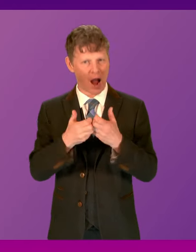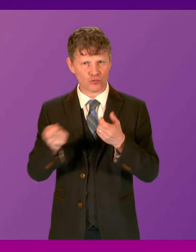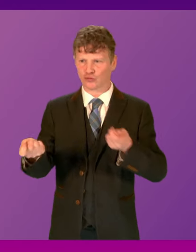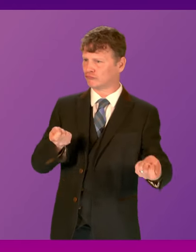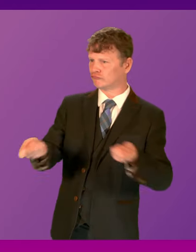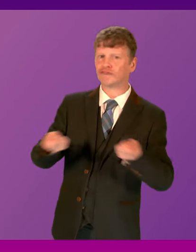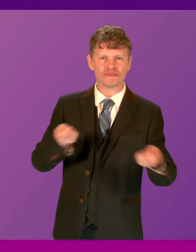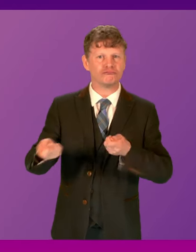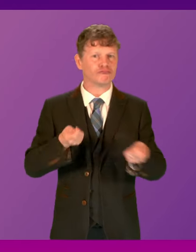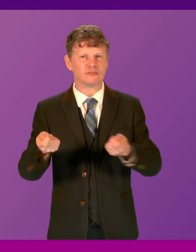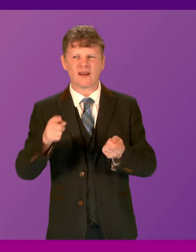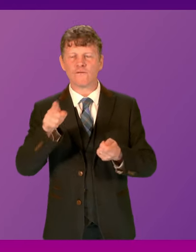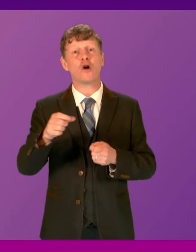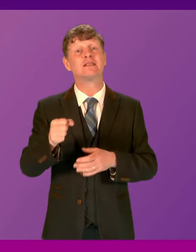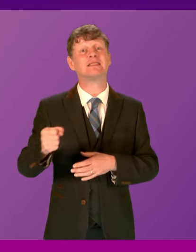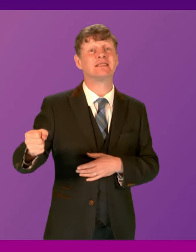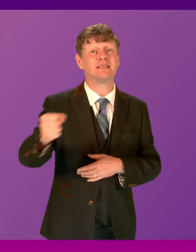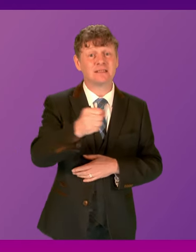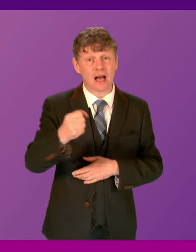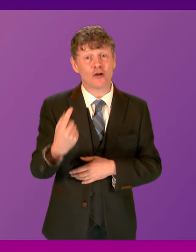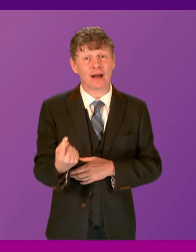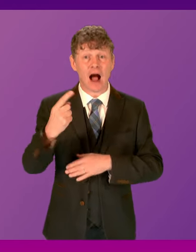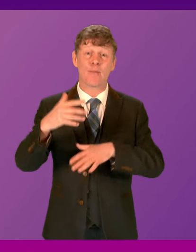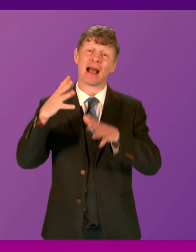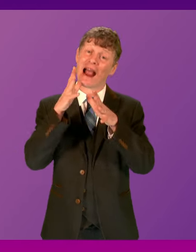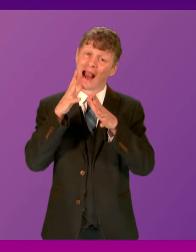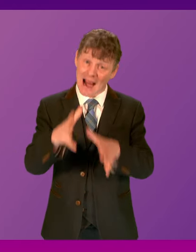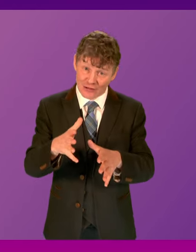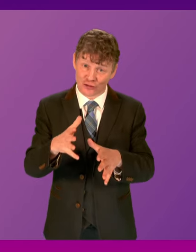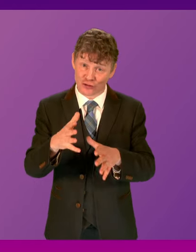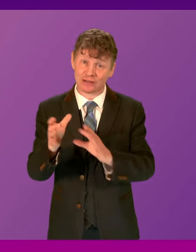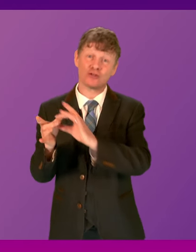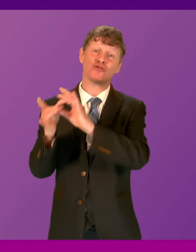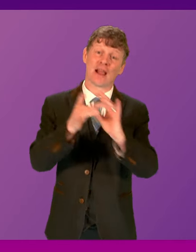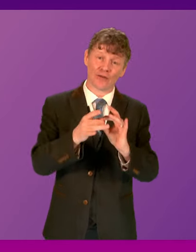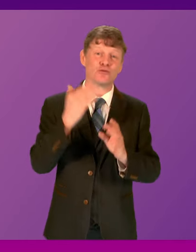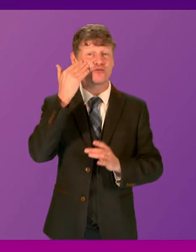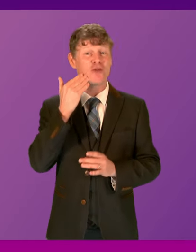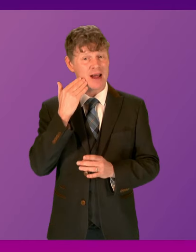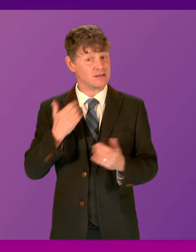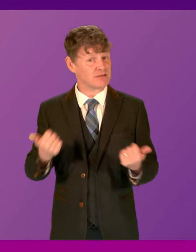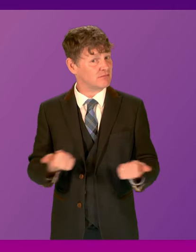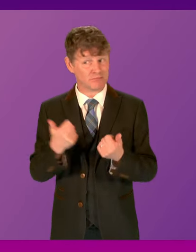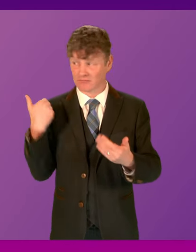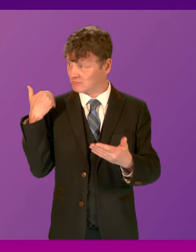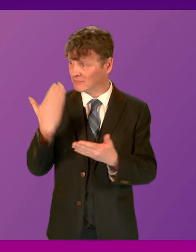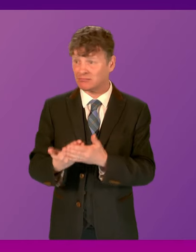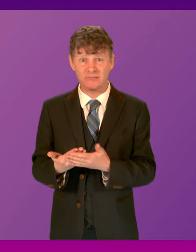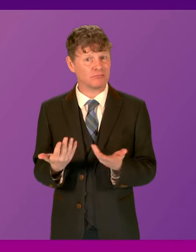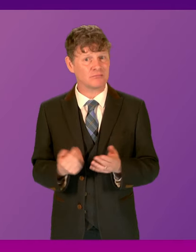law on crime in relation to the stirring up of hatred based on race. The threshold for the new